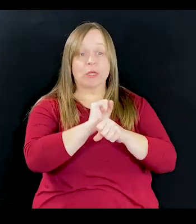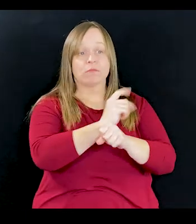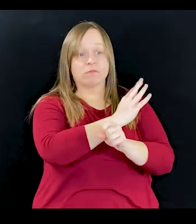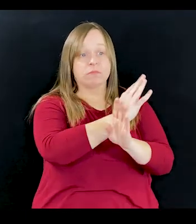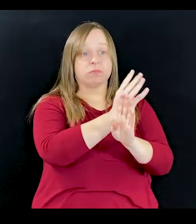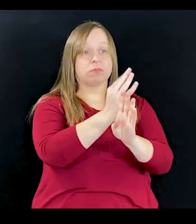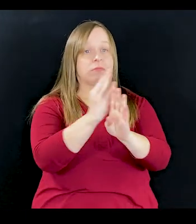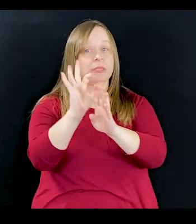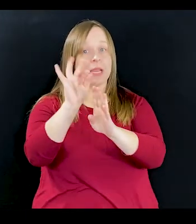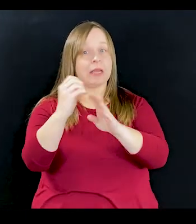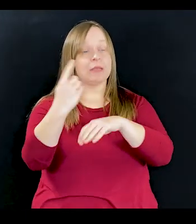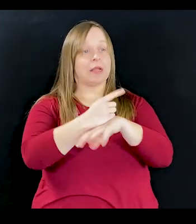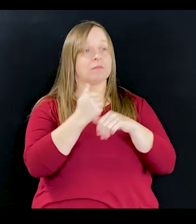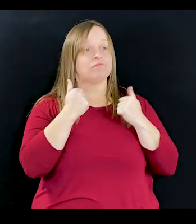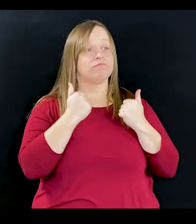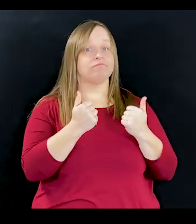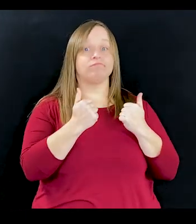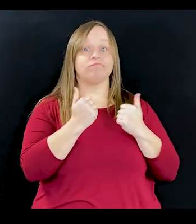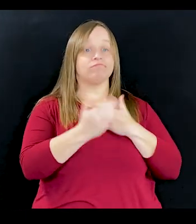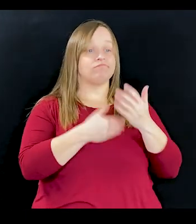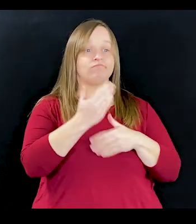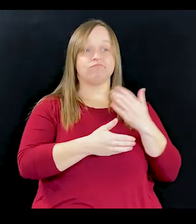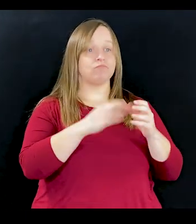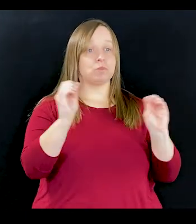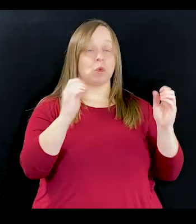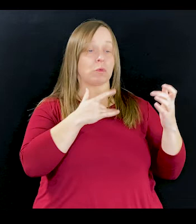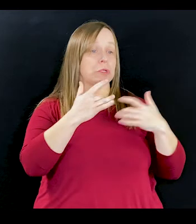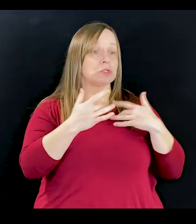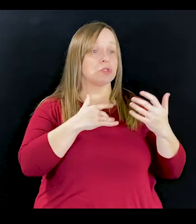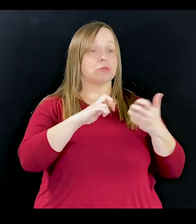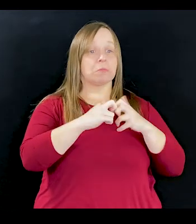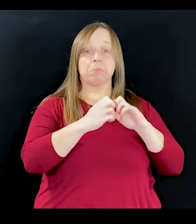working, they work for 90 days. They aren't having any concerns or issues.